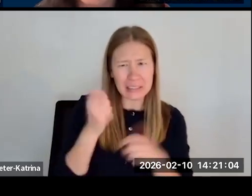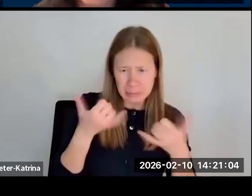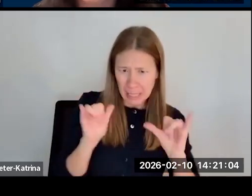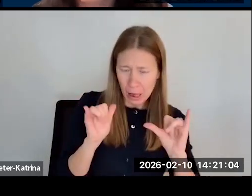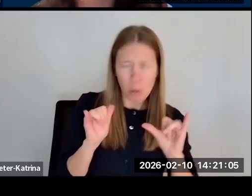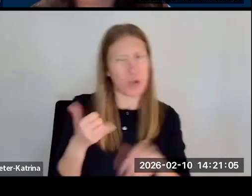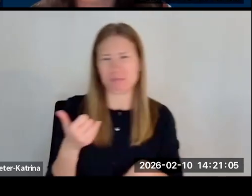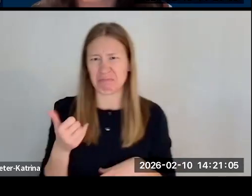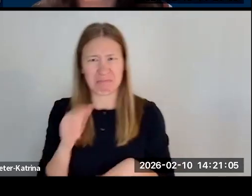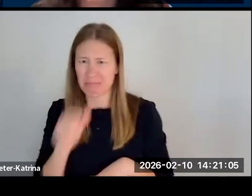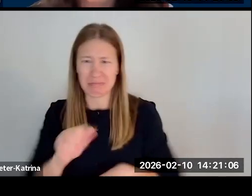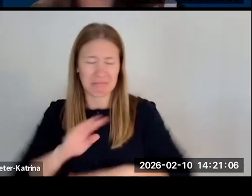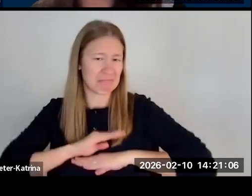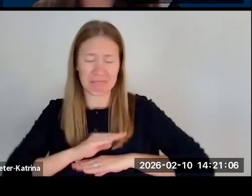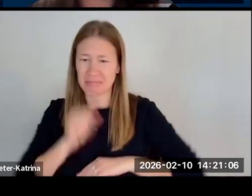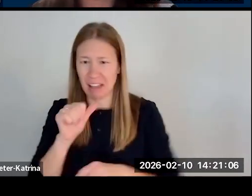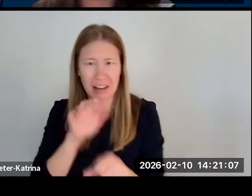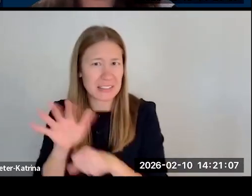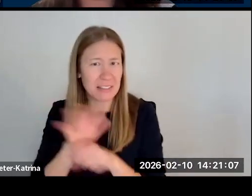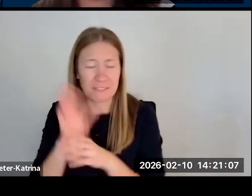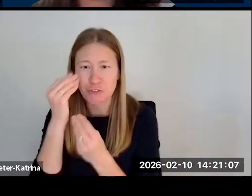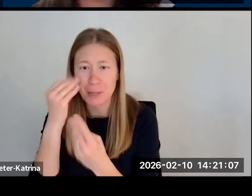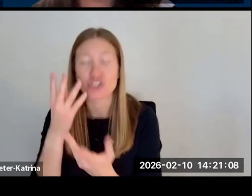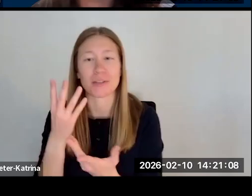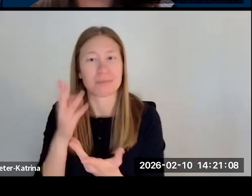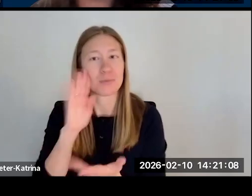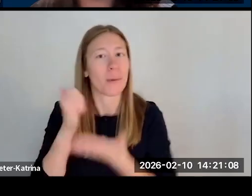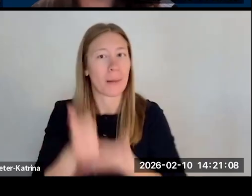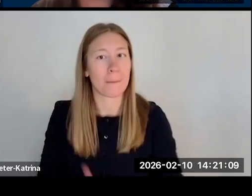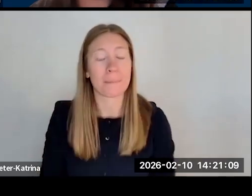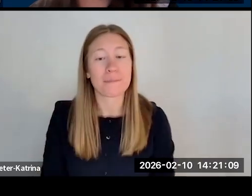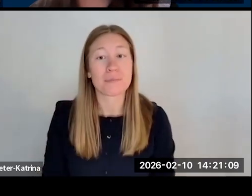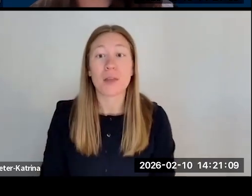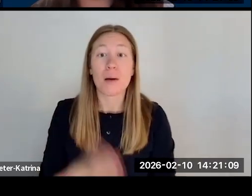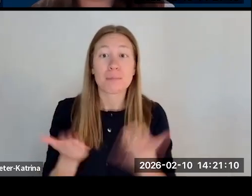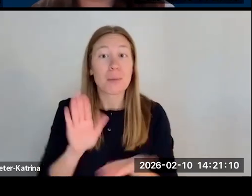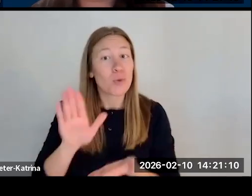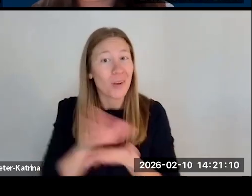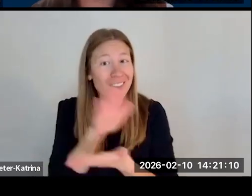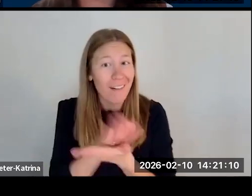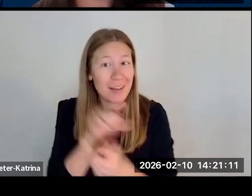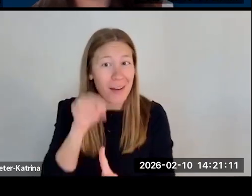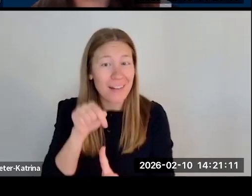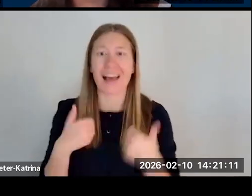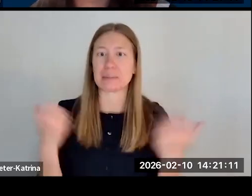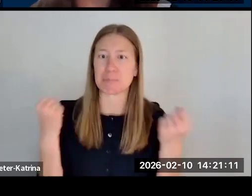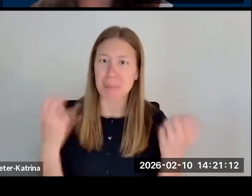This is especially important if you have a document with a lot of colorful graphs or charts.